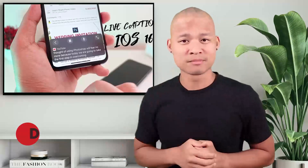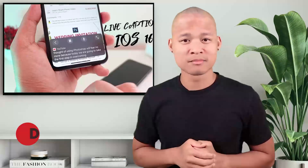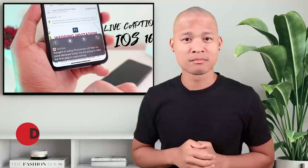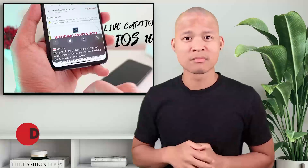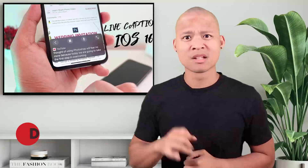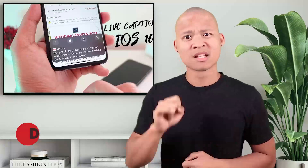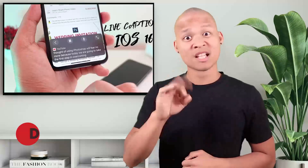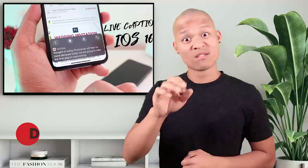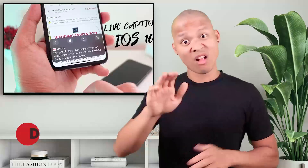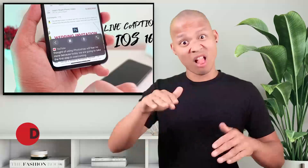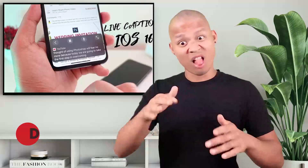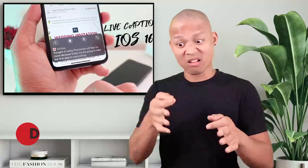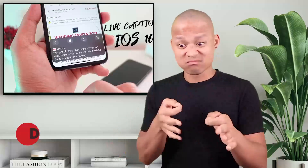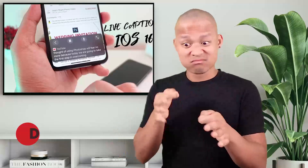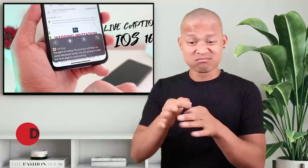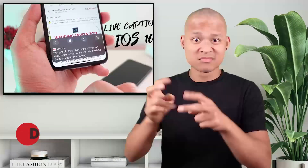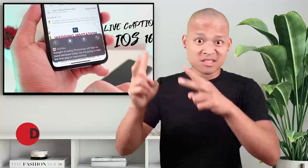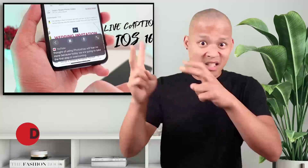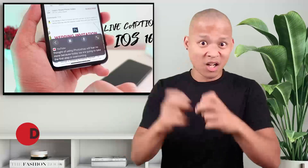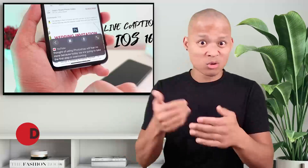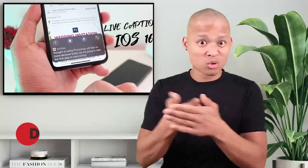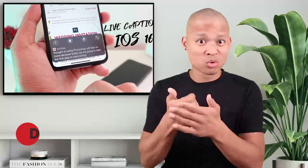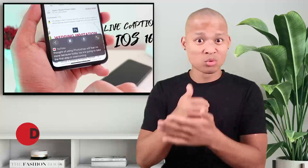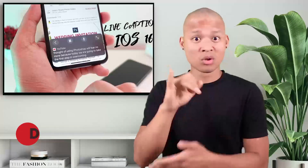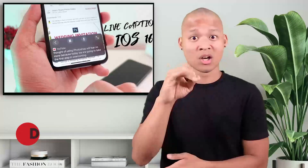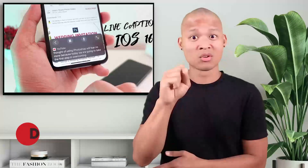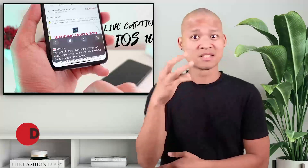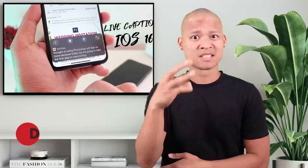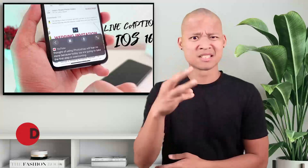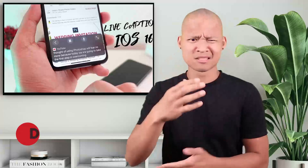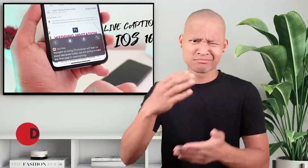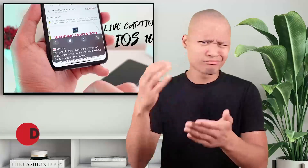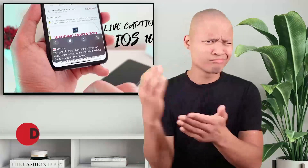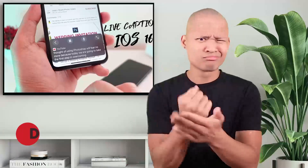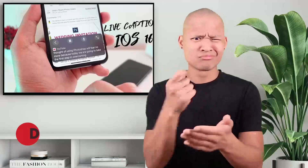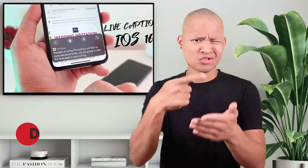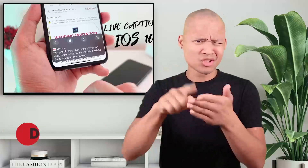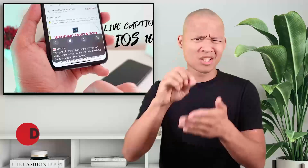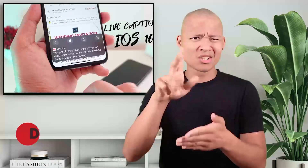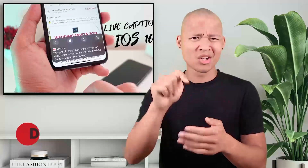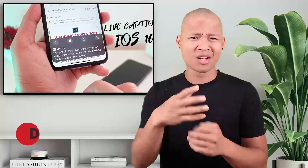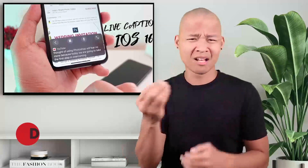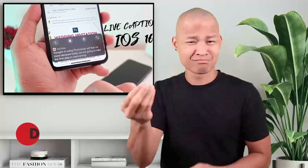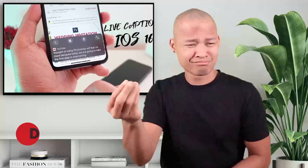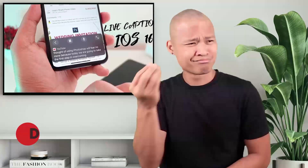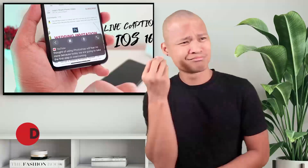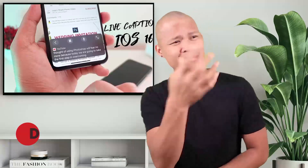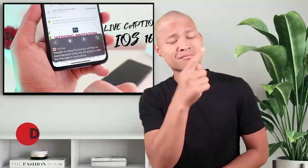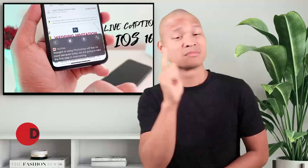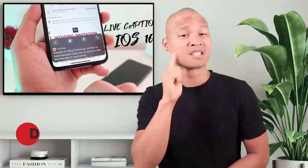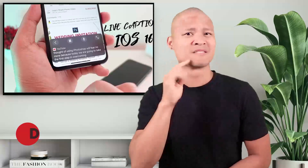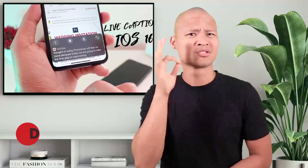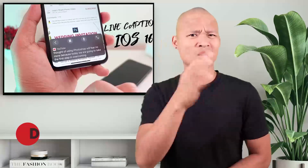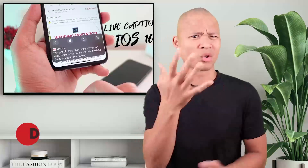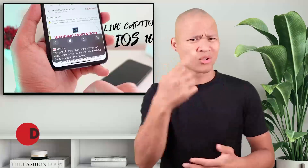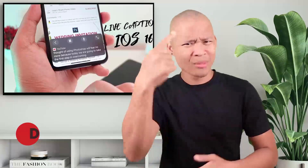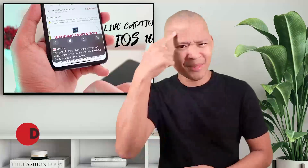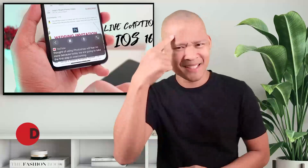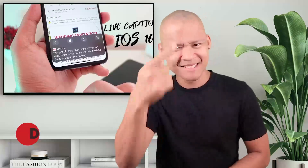If you haven't downloaded iOS 16, check it out and let DeafDots know what you think!